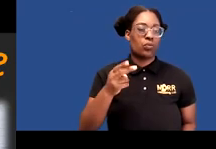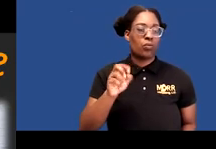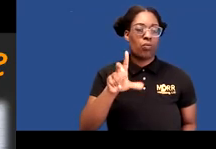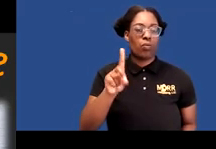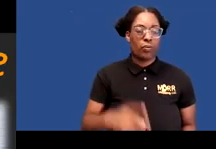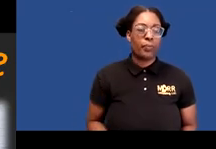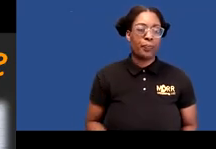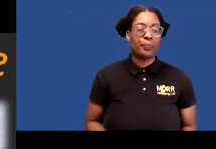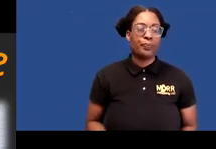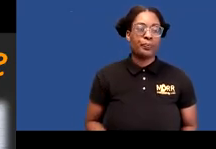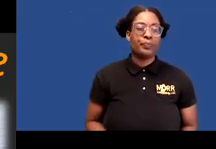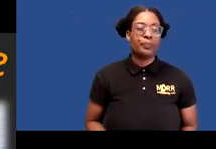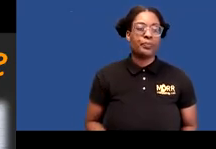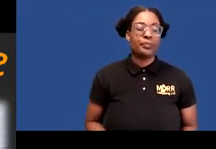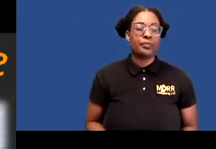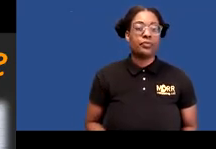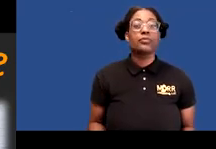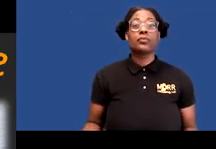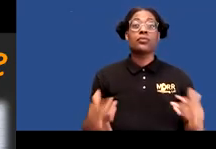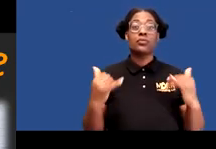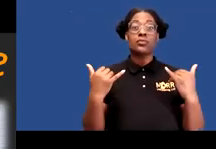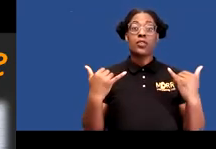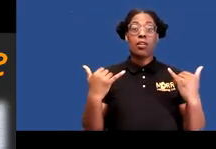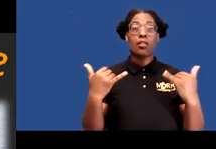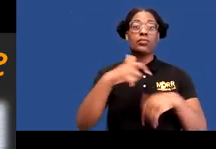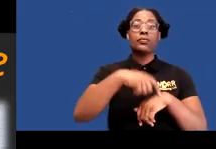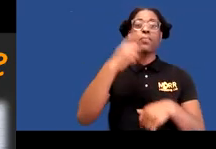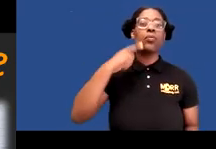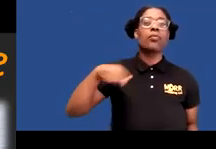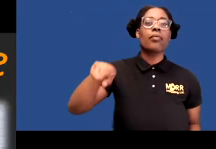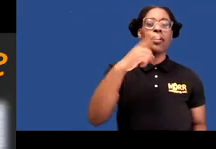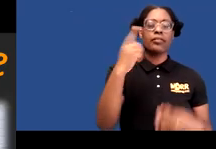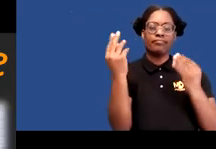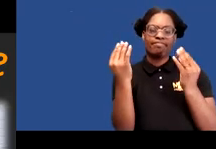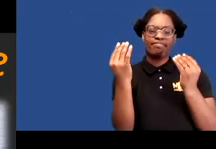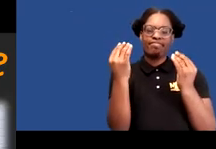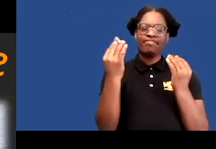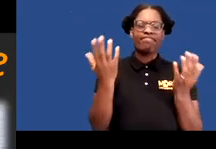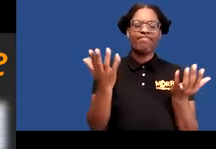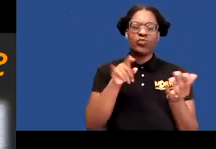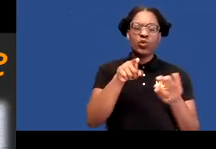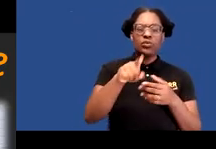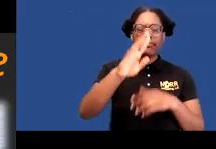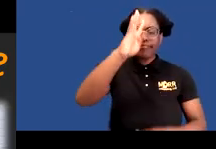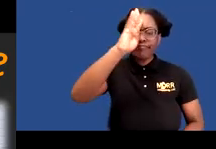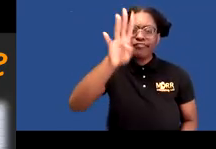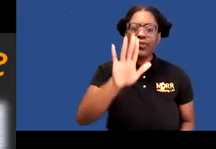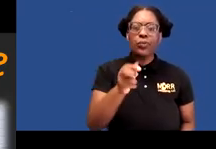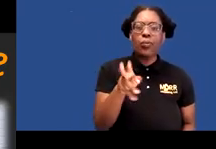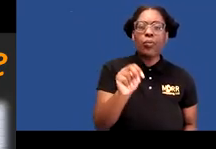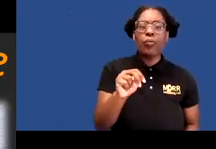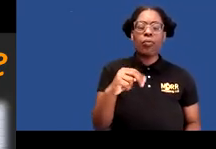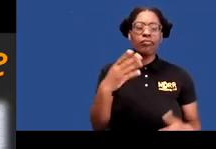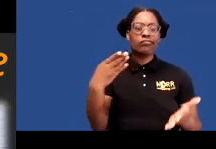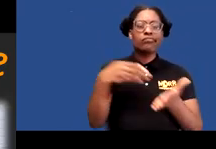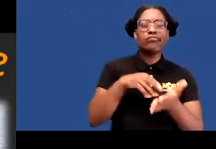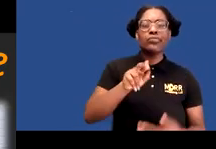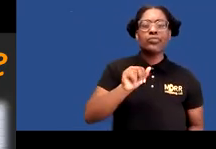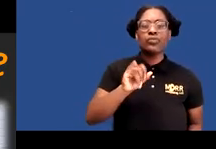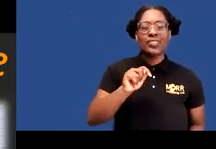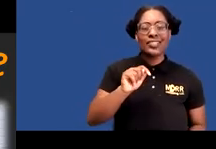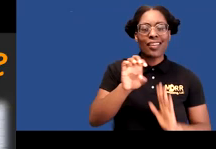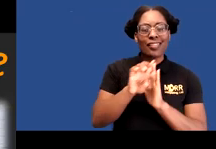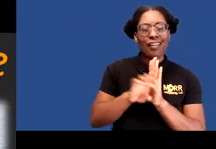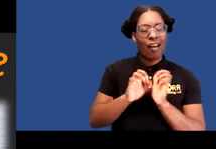So now it's time for you to think about how you can craft your own anti-racist ethic.